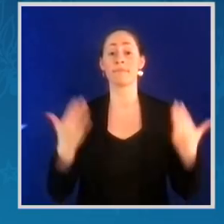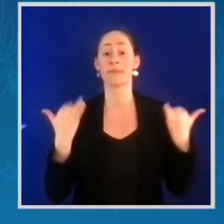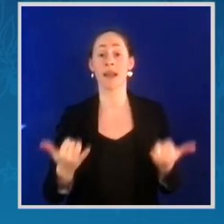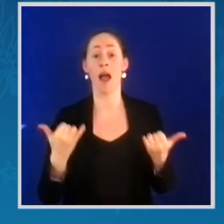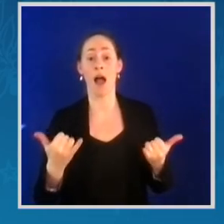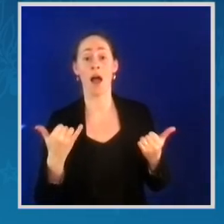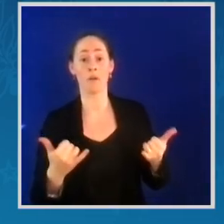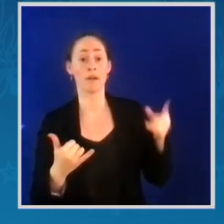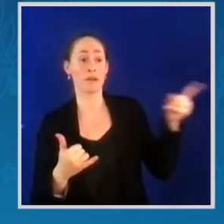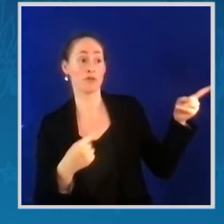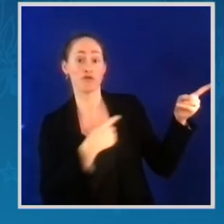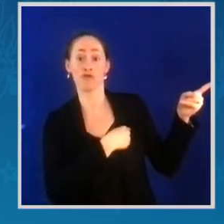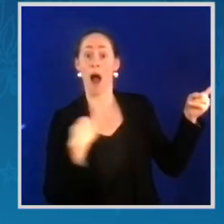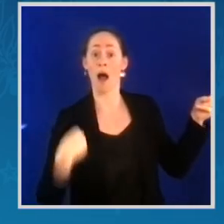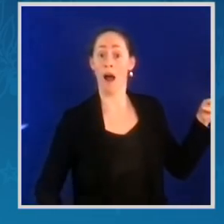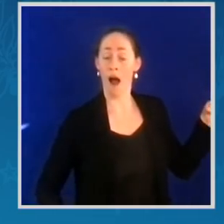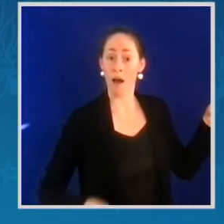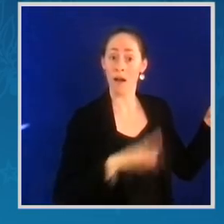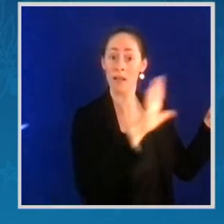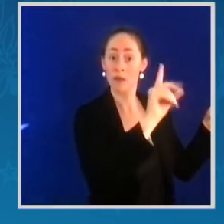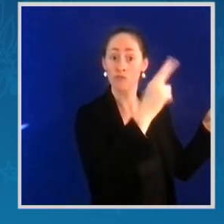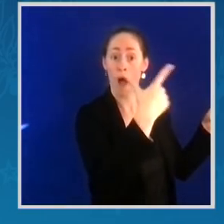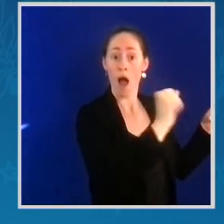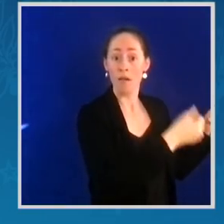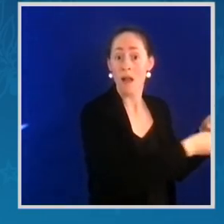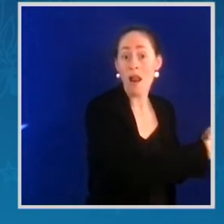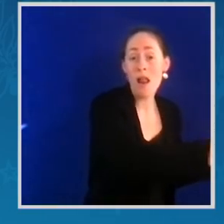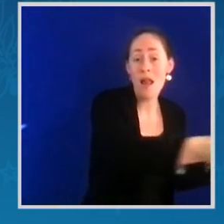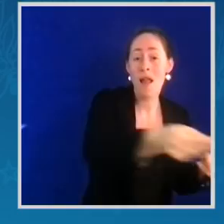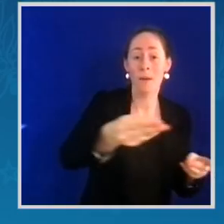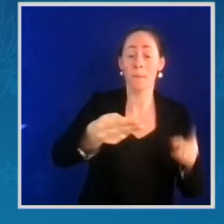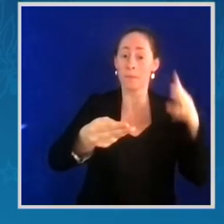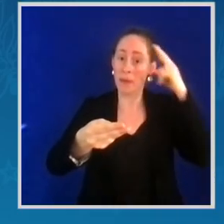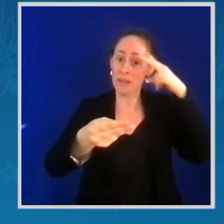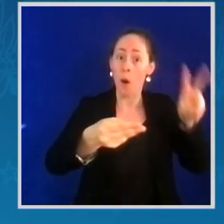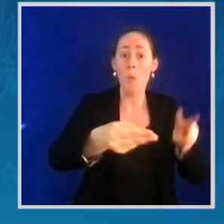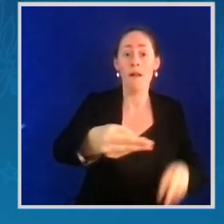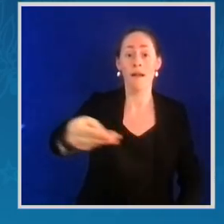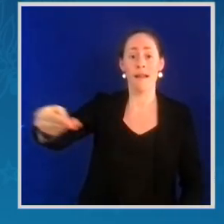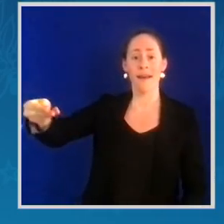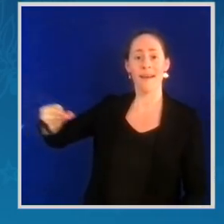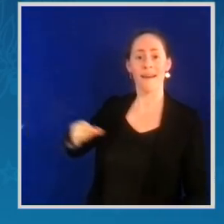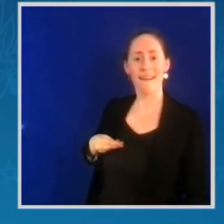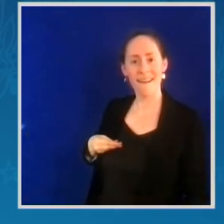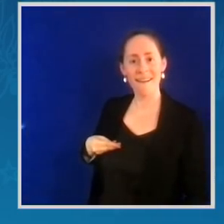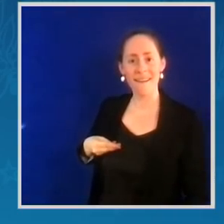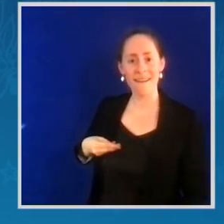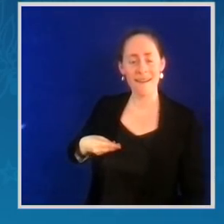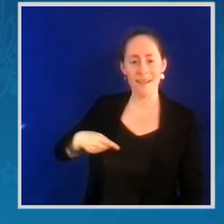And for those who are in the United States press, you know, the damage it has done when it turns into opioids